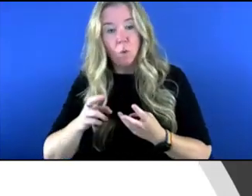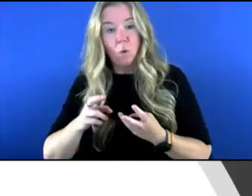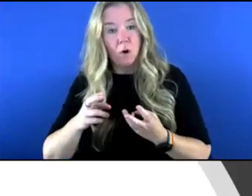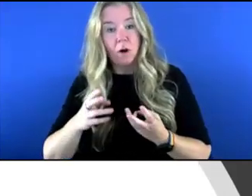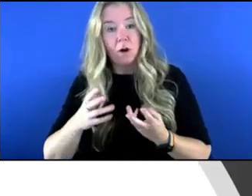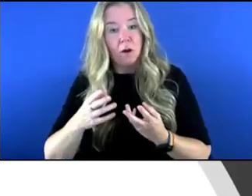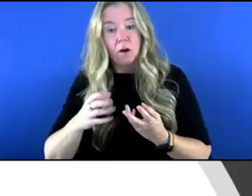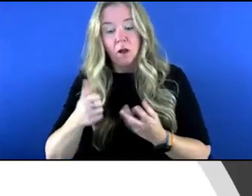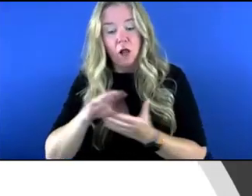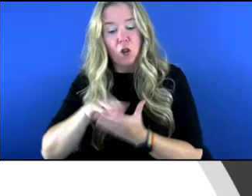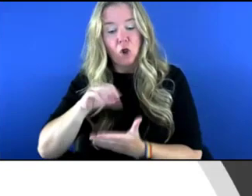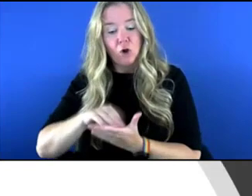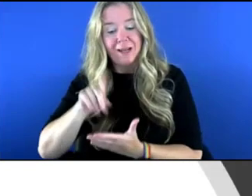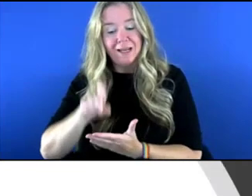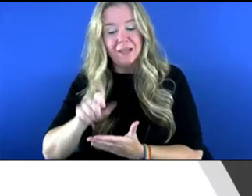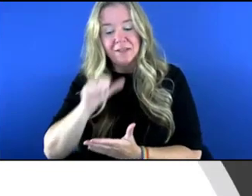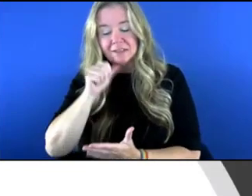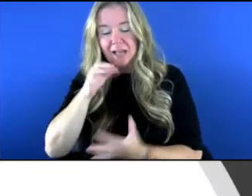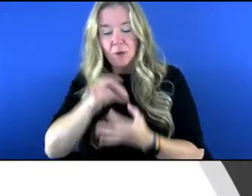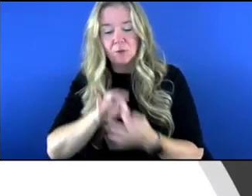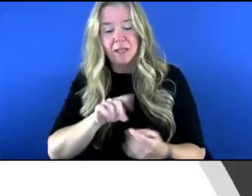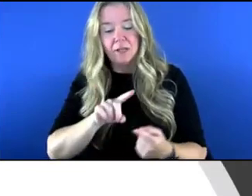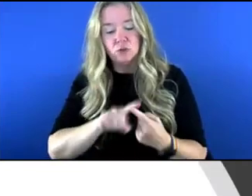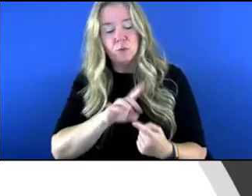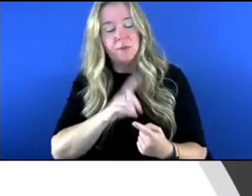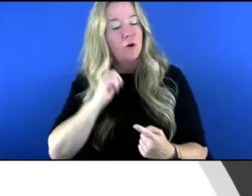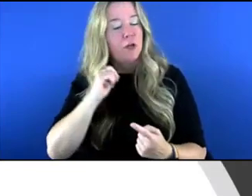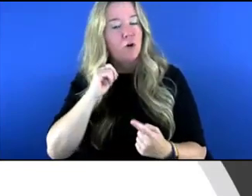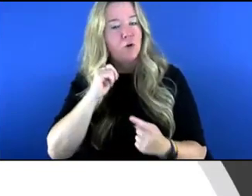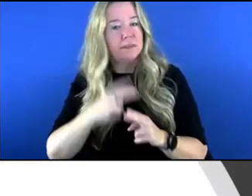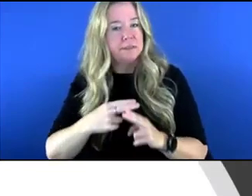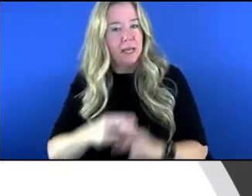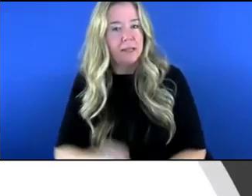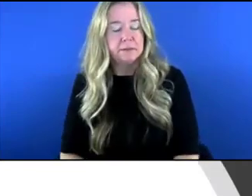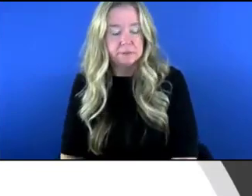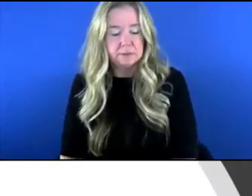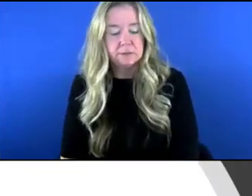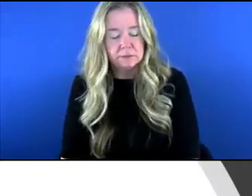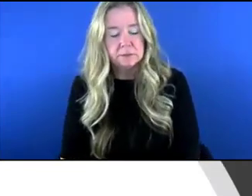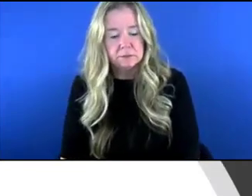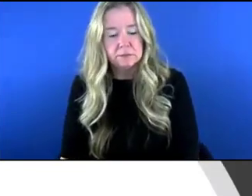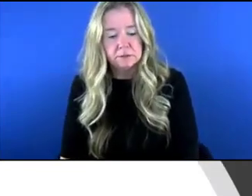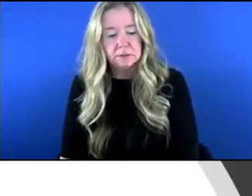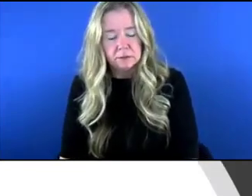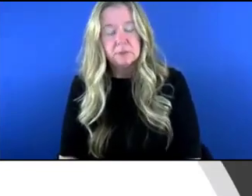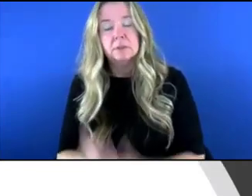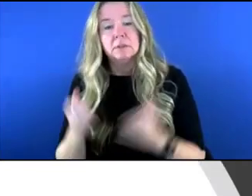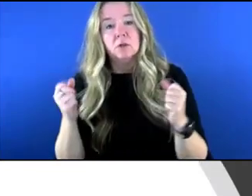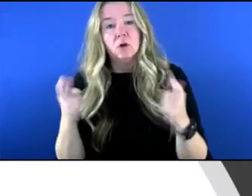that is not related to their hearing status. As professionals, It's really important